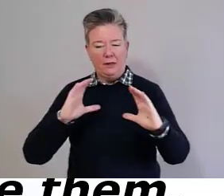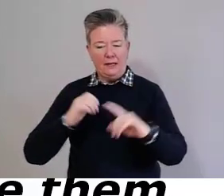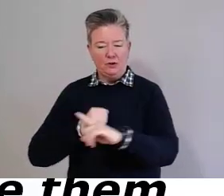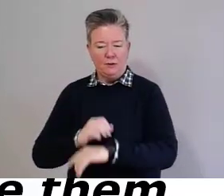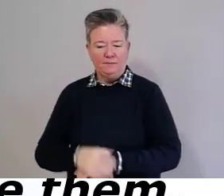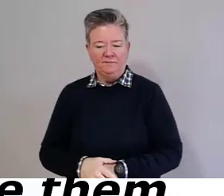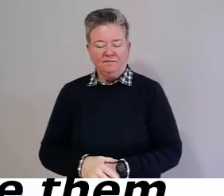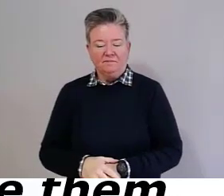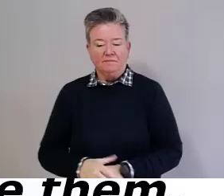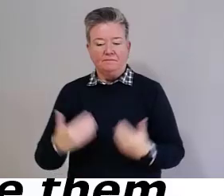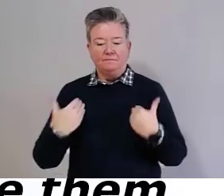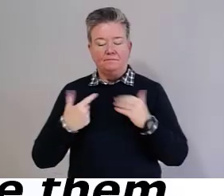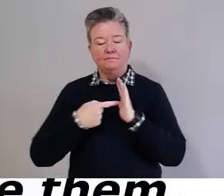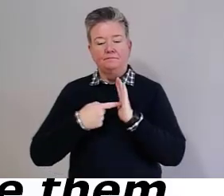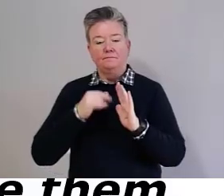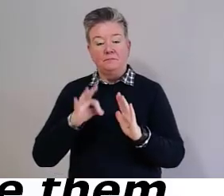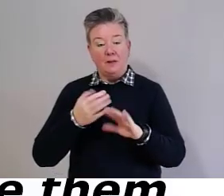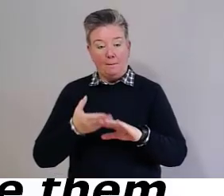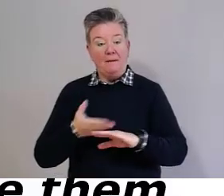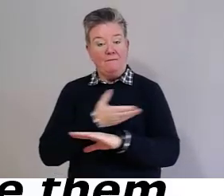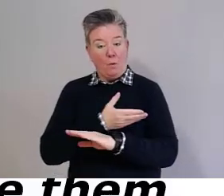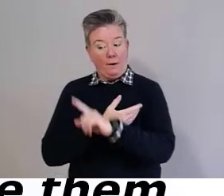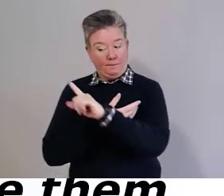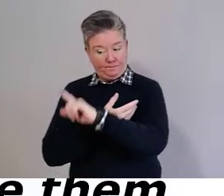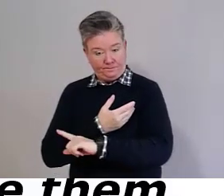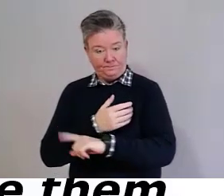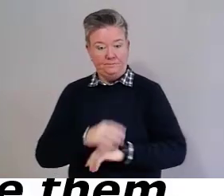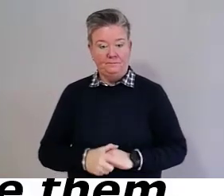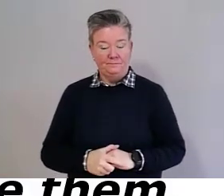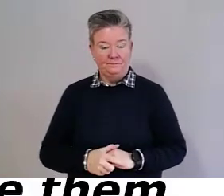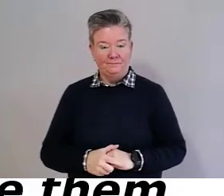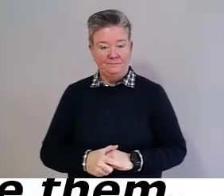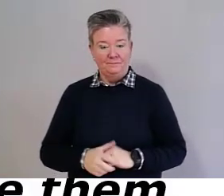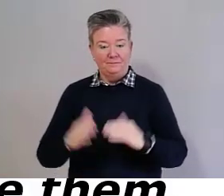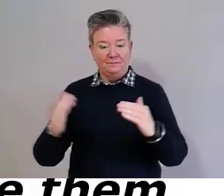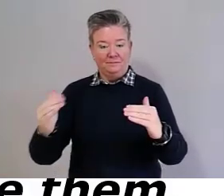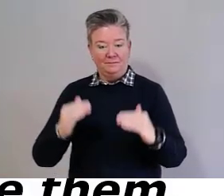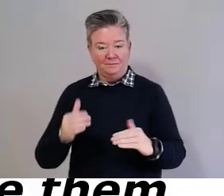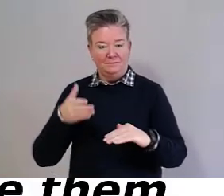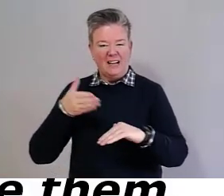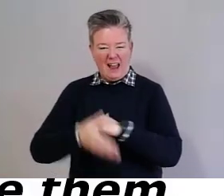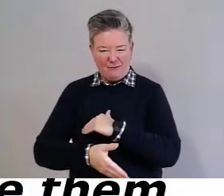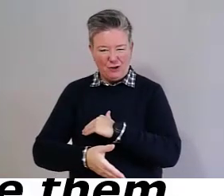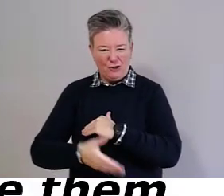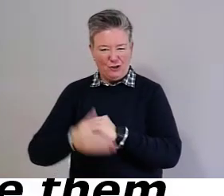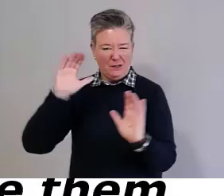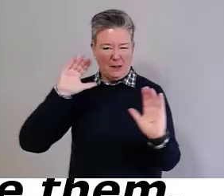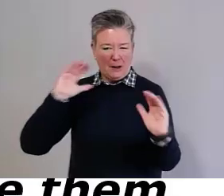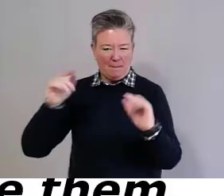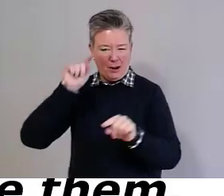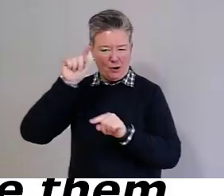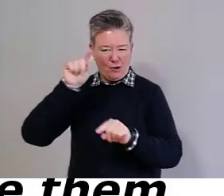So there's an example of before... and after.